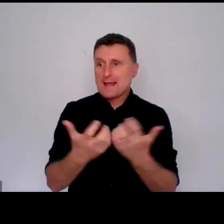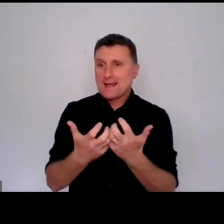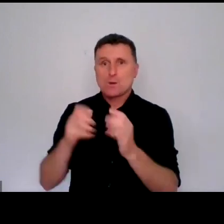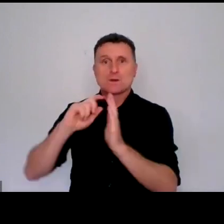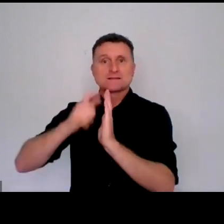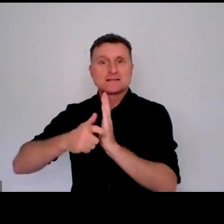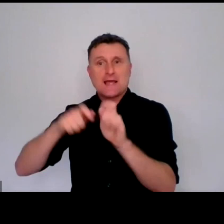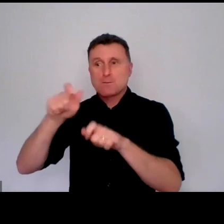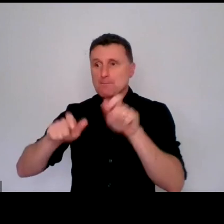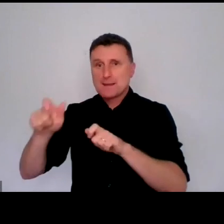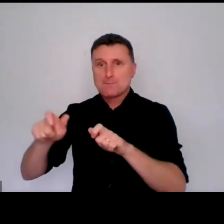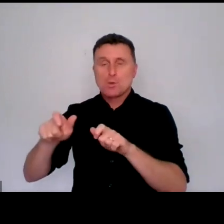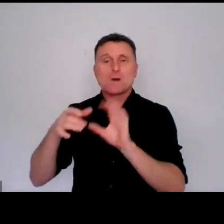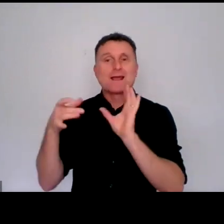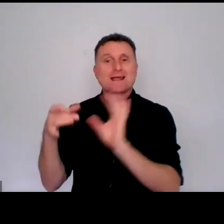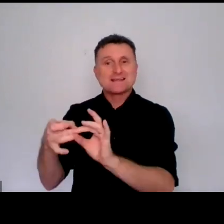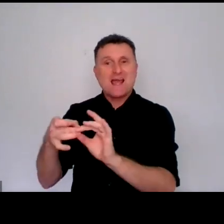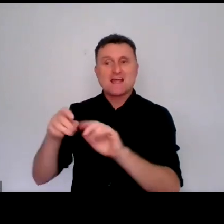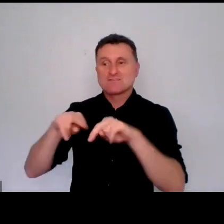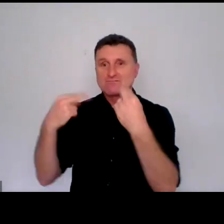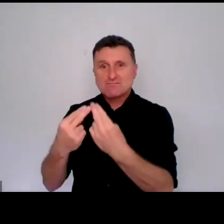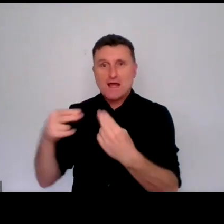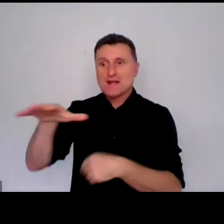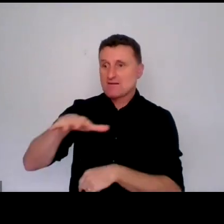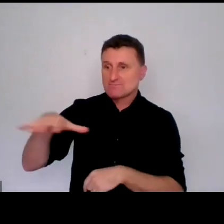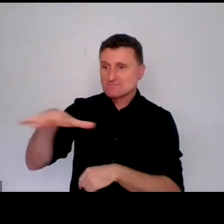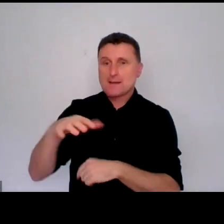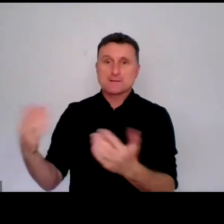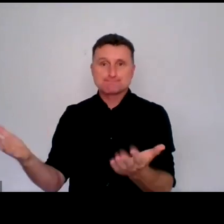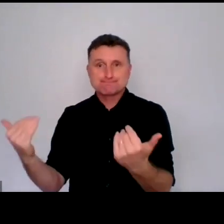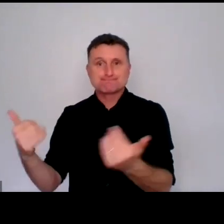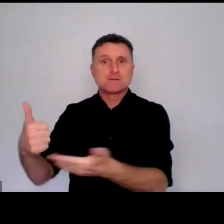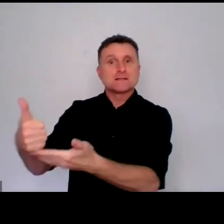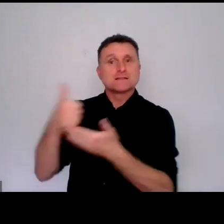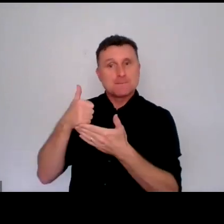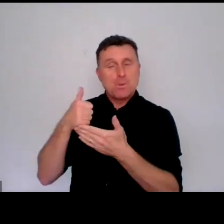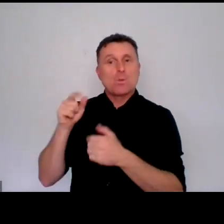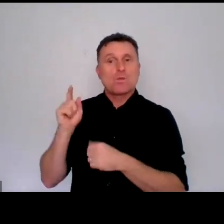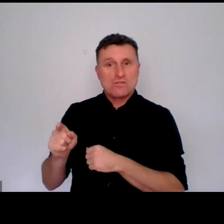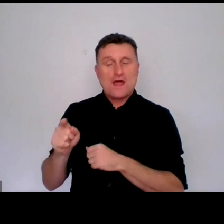and whānau to provide supports is here to stay. That expanded flexibility was put in place